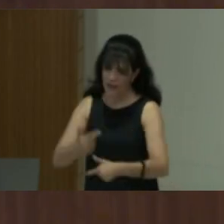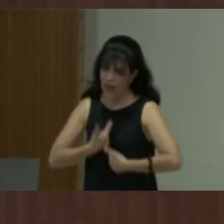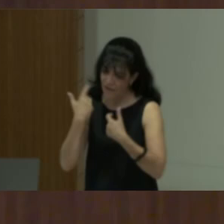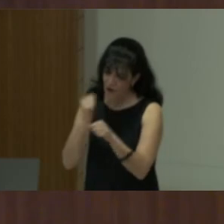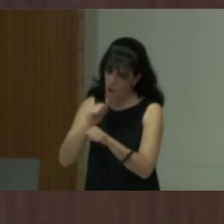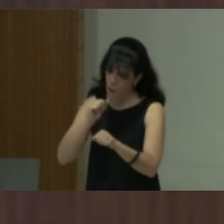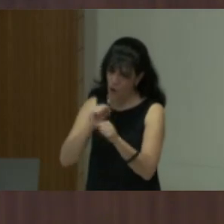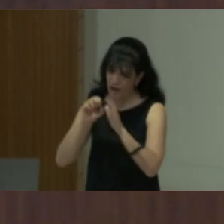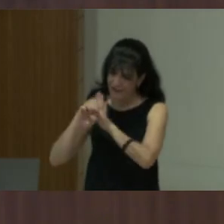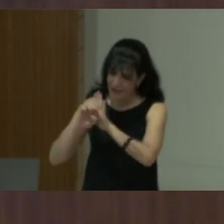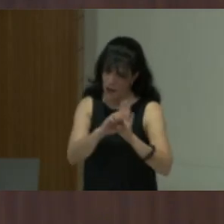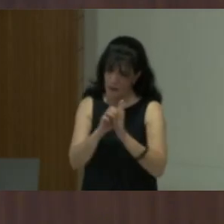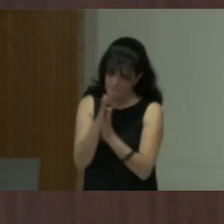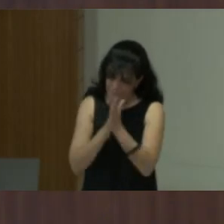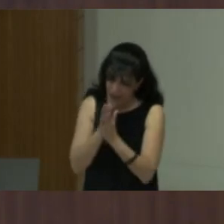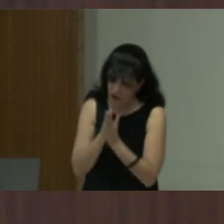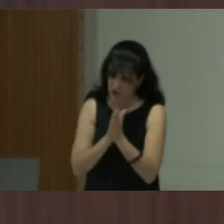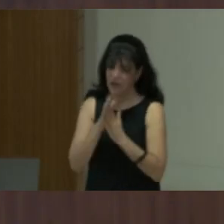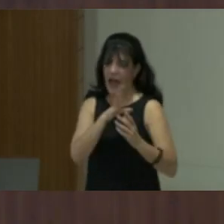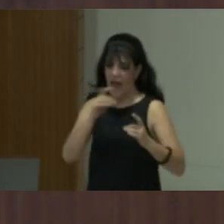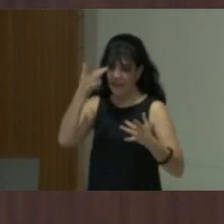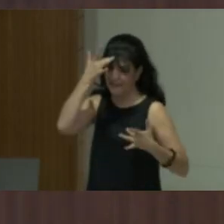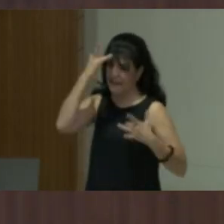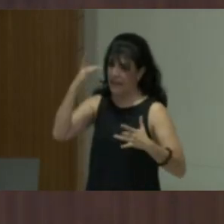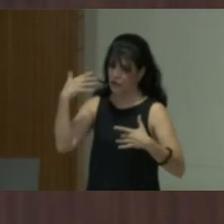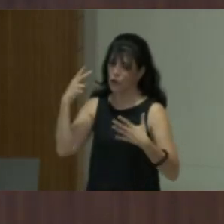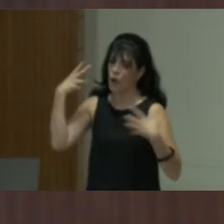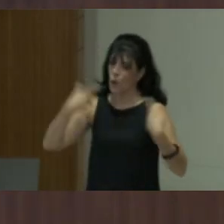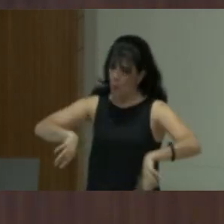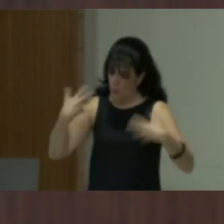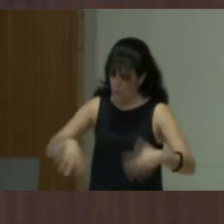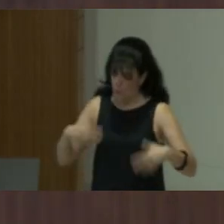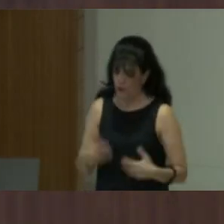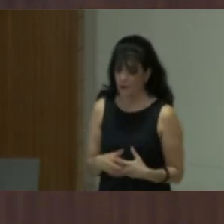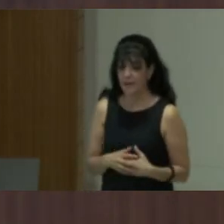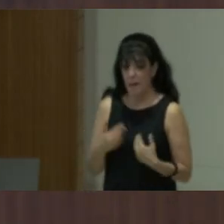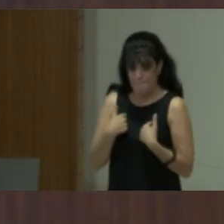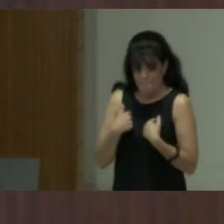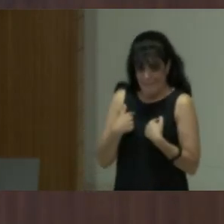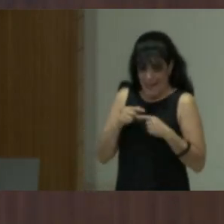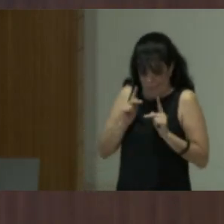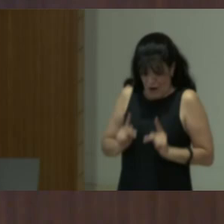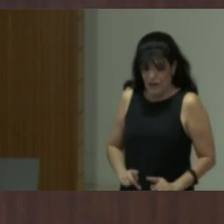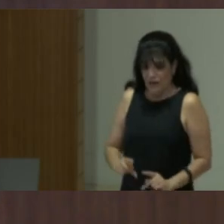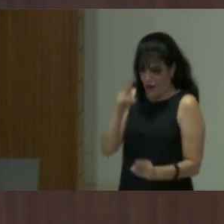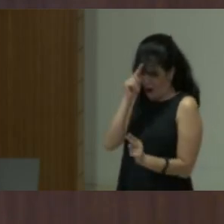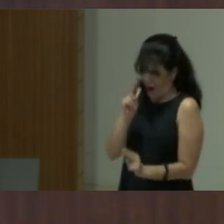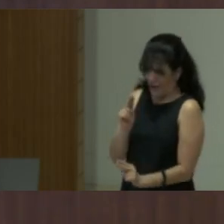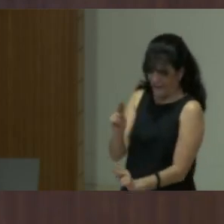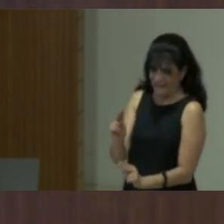dedication, compassion and intellectual rigor. On a personal note, I can honestly tell you that Father Justin is the smartest